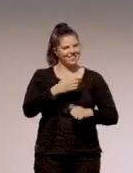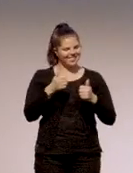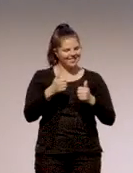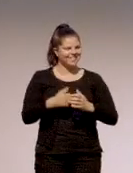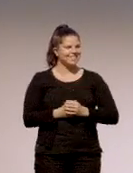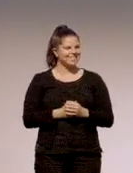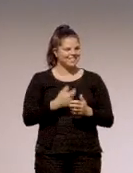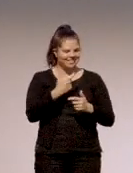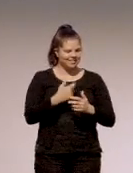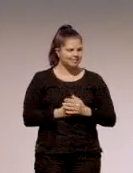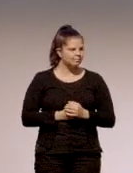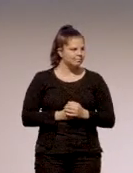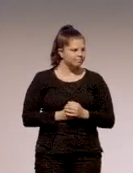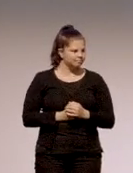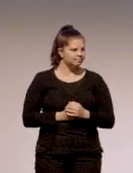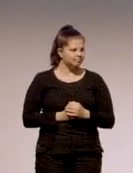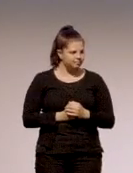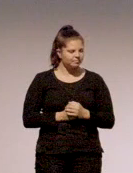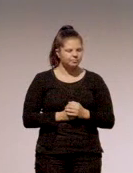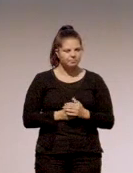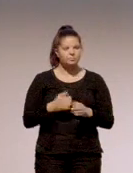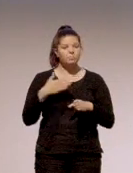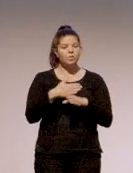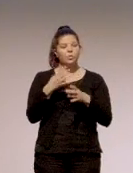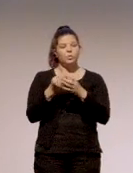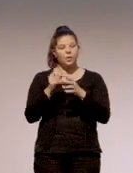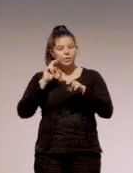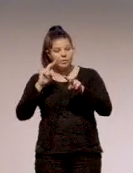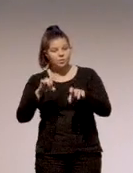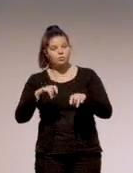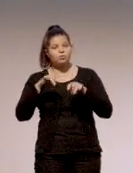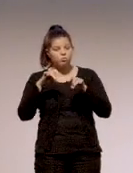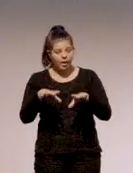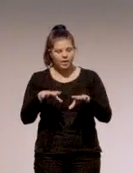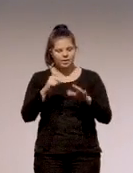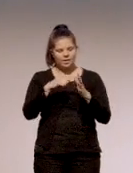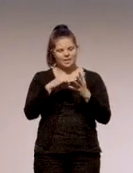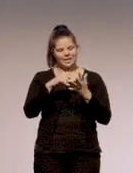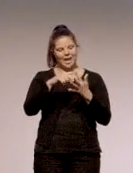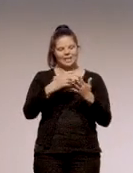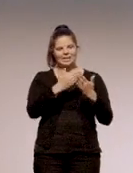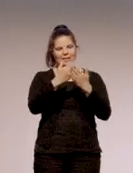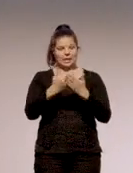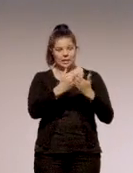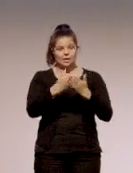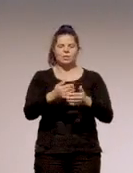We're currently working alongside Vision Australia on a case study on good government using accessibility.